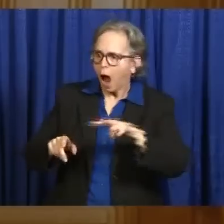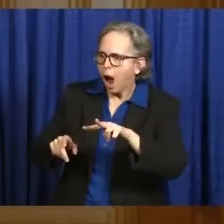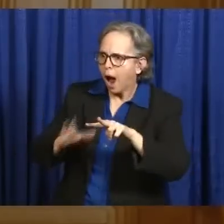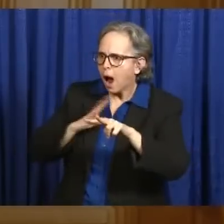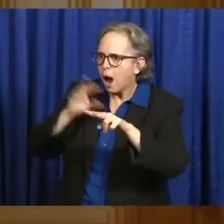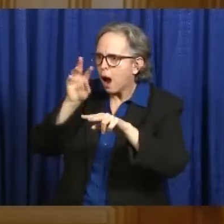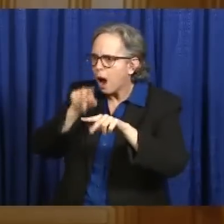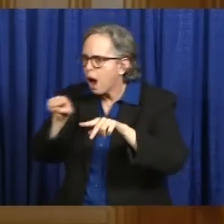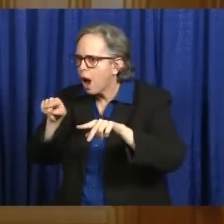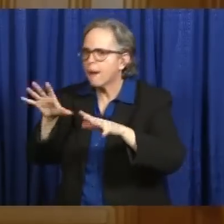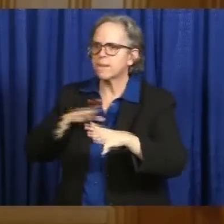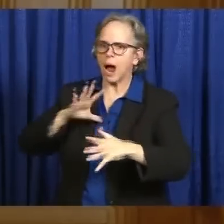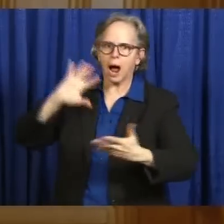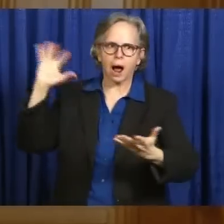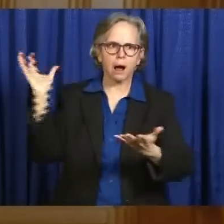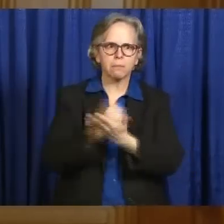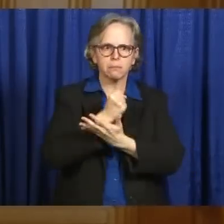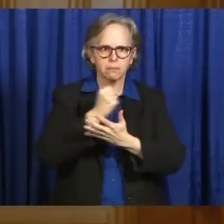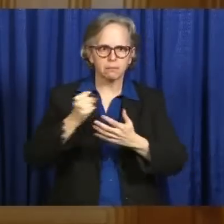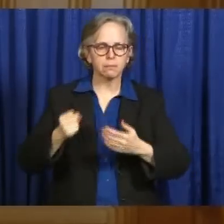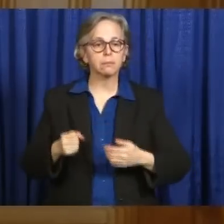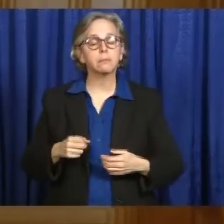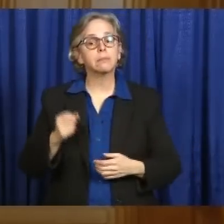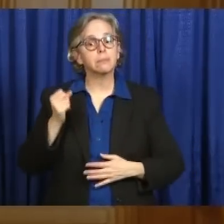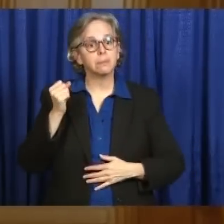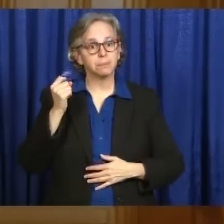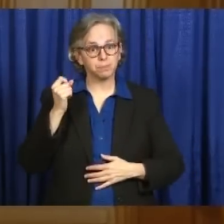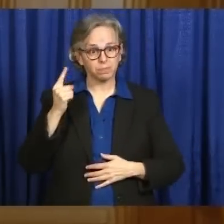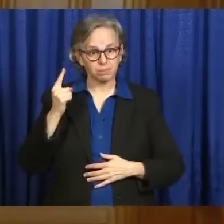PROCEDURES. IT WILL ALSO HELP THE REGIONAL HOSPITAL COLLABORATIVES BY GIVING THEM INFORMATION ON THE AVAILABILITY